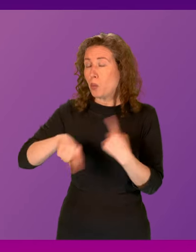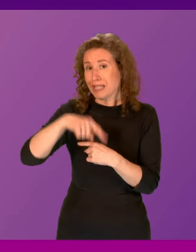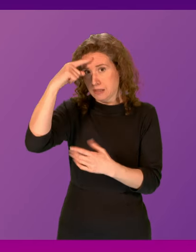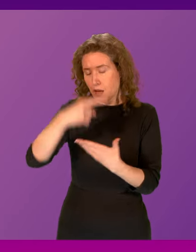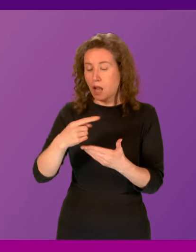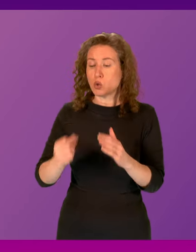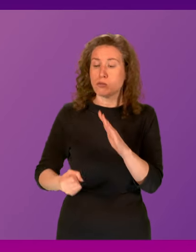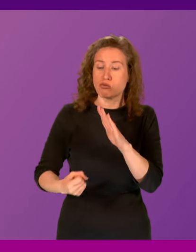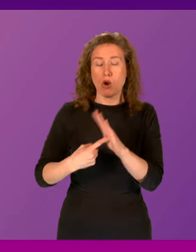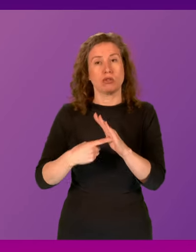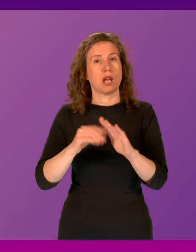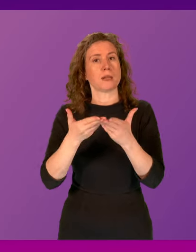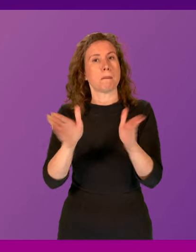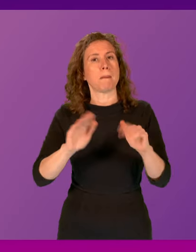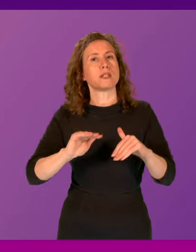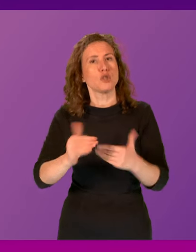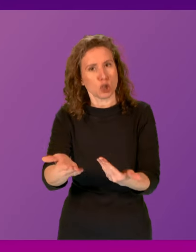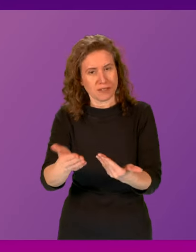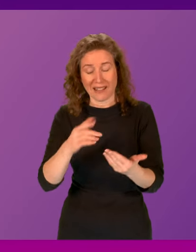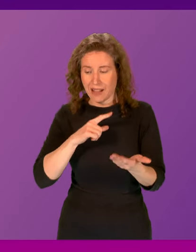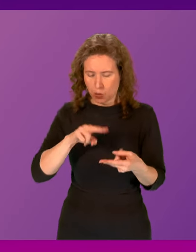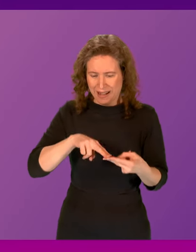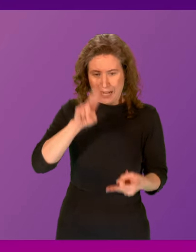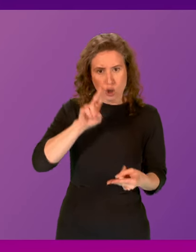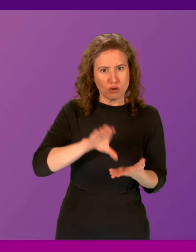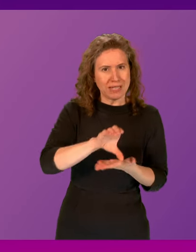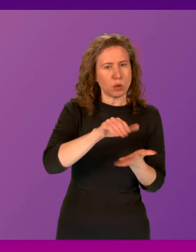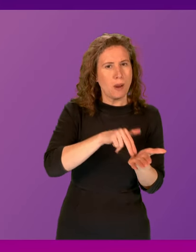services. That is why we gave an increase to the national health service and made